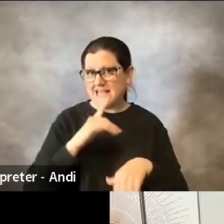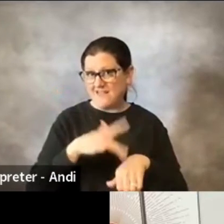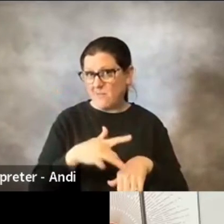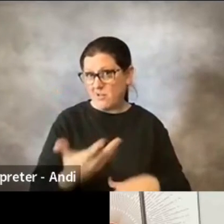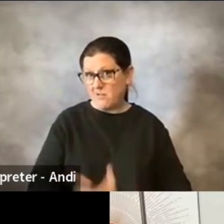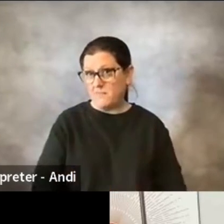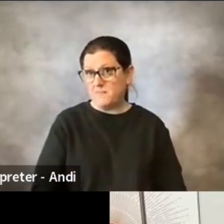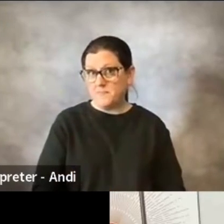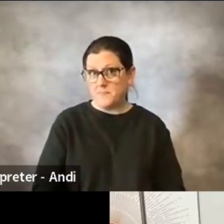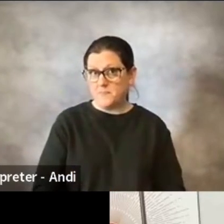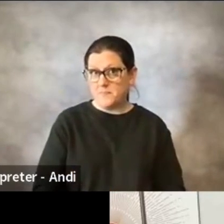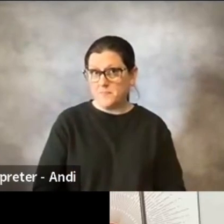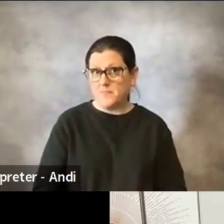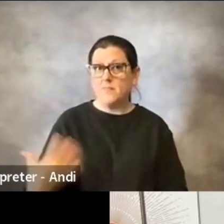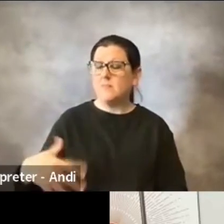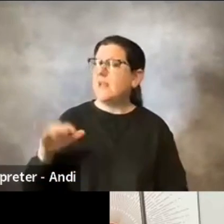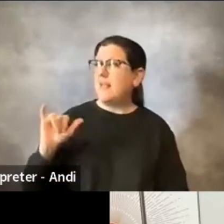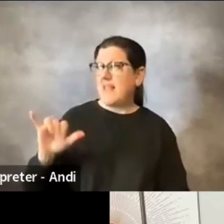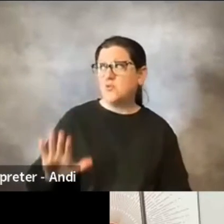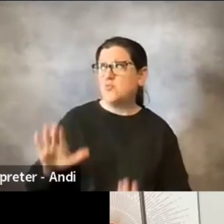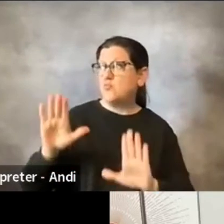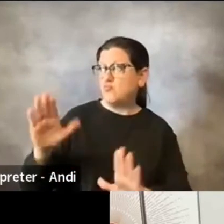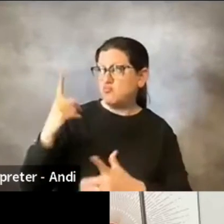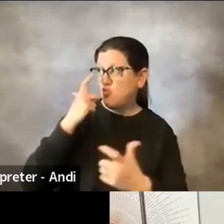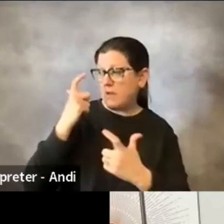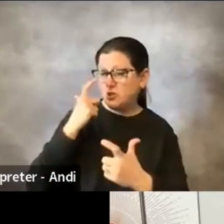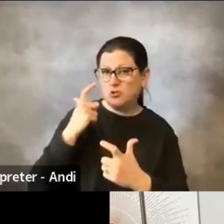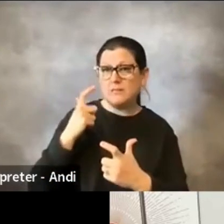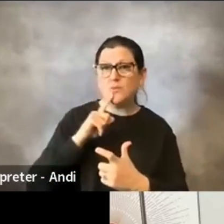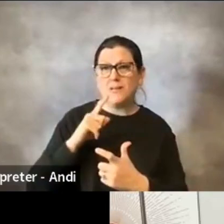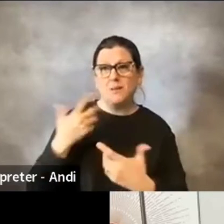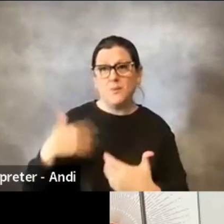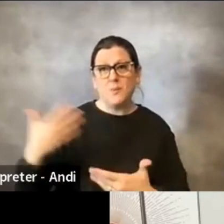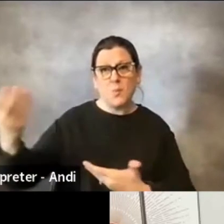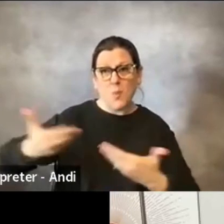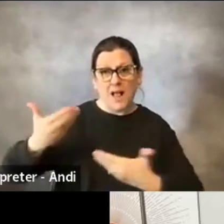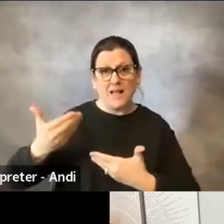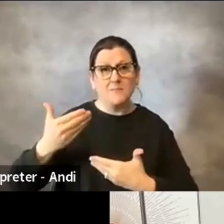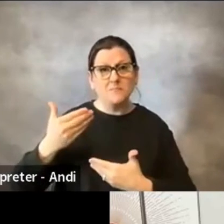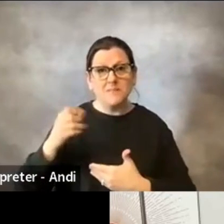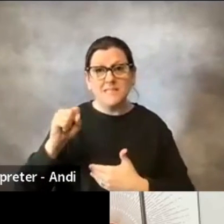Mary P. Sowers: Judy, that's such a terrific question. And I certainly welcome Stephanie and Eric's thoughts on it, too.